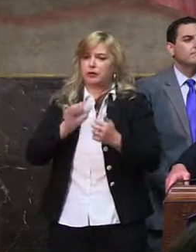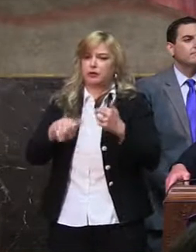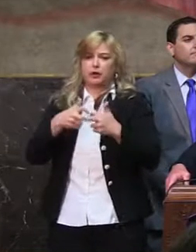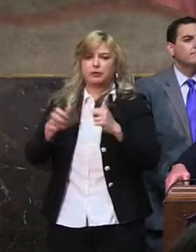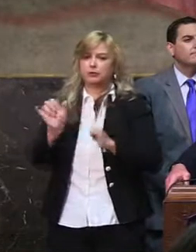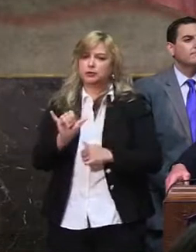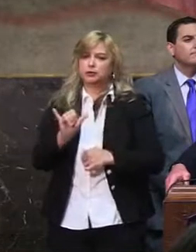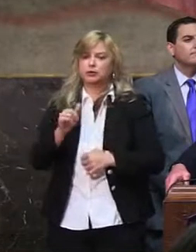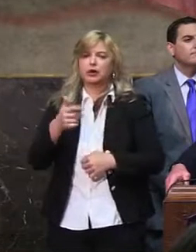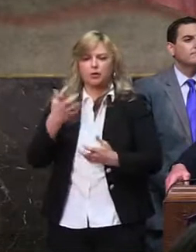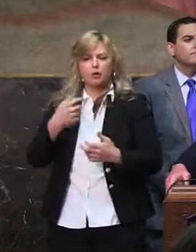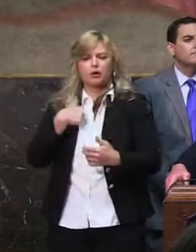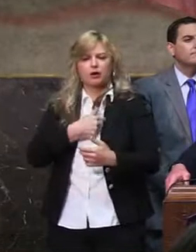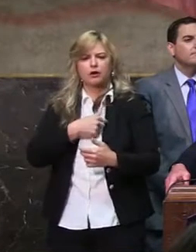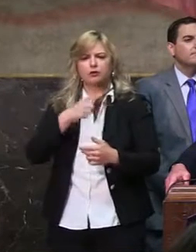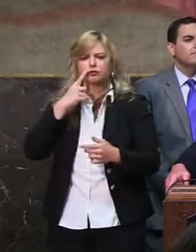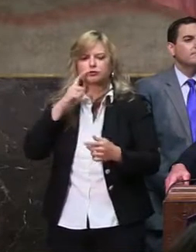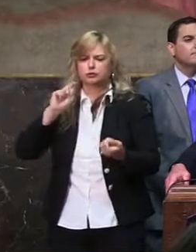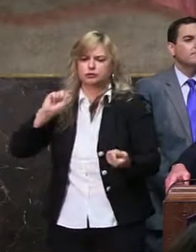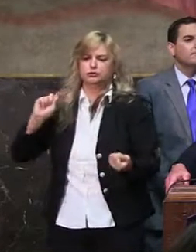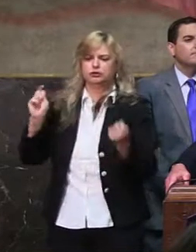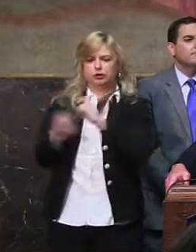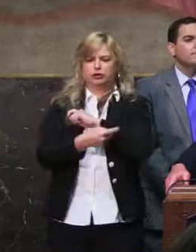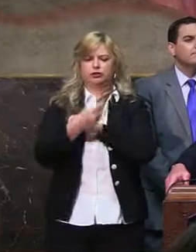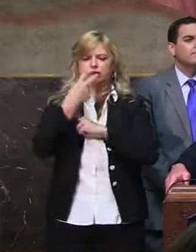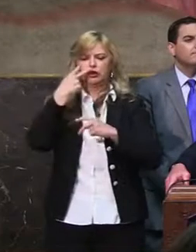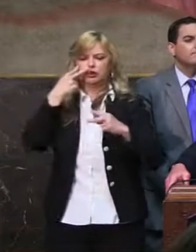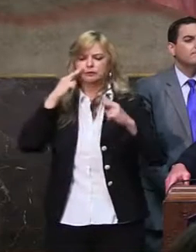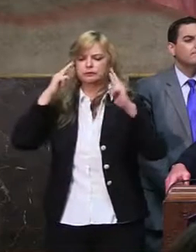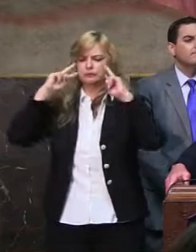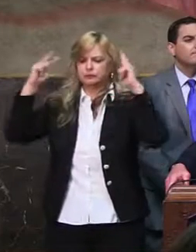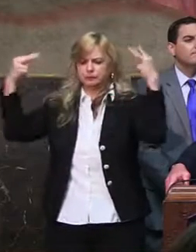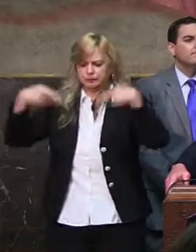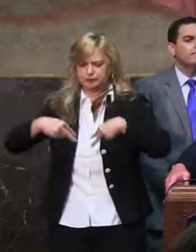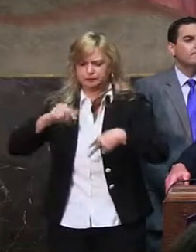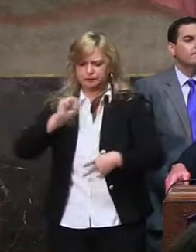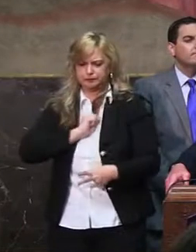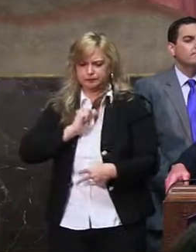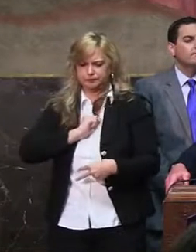around and take a look at what we do and grade our paper because we cannot